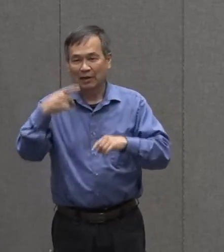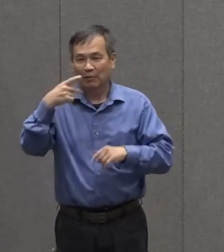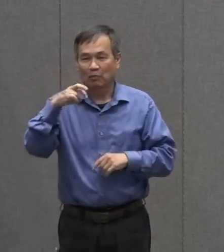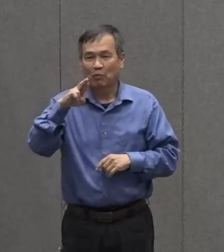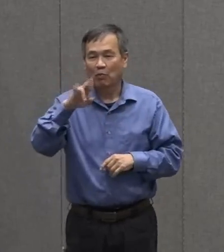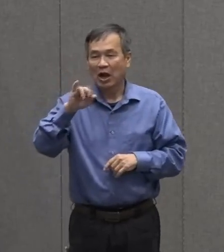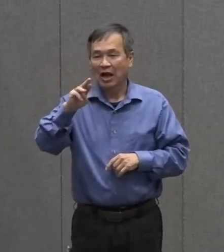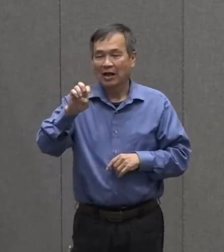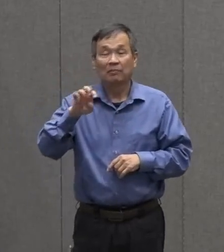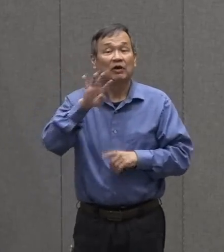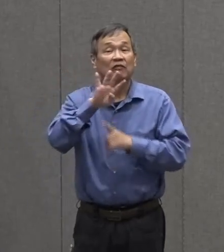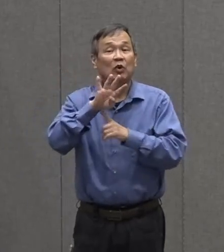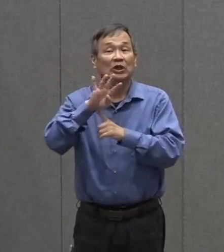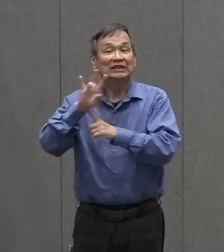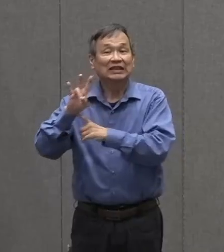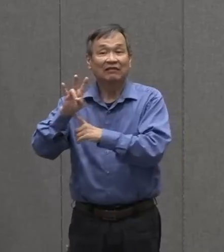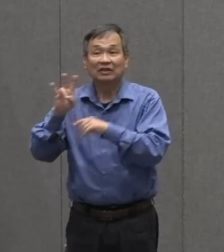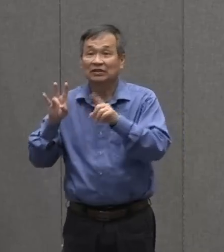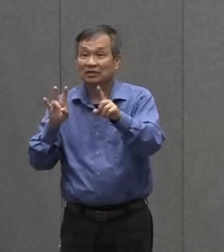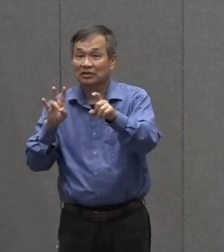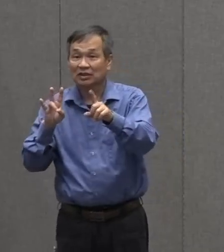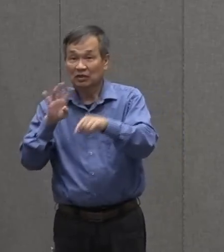What about 47, is 47 Prime?